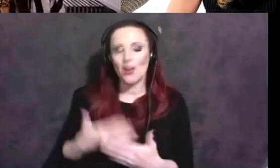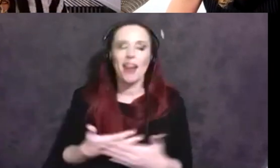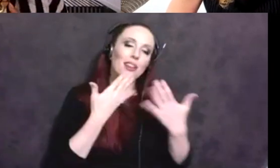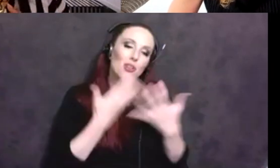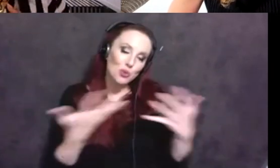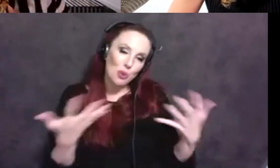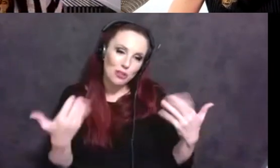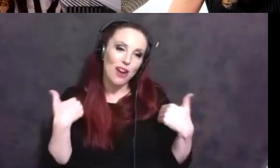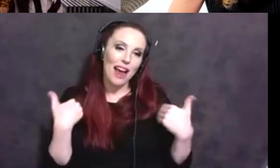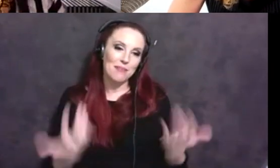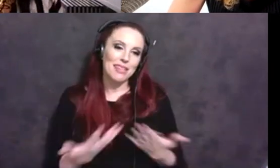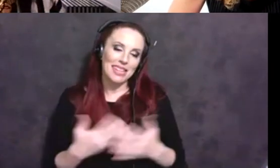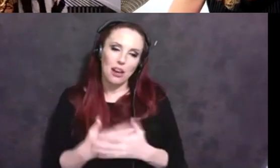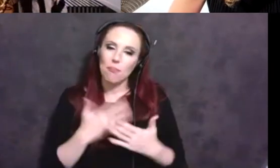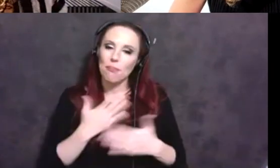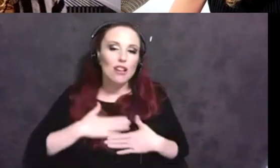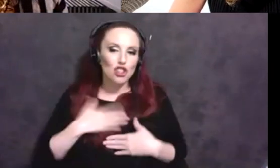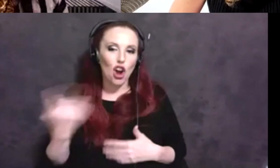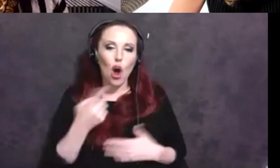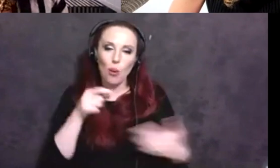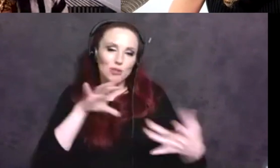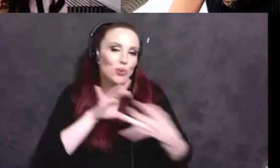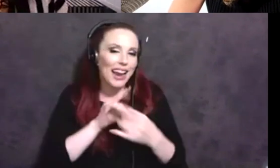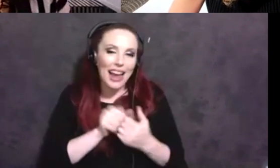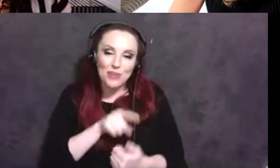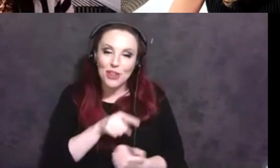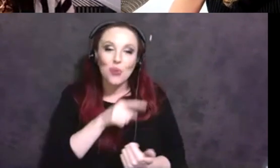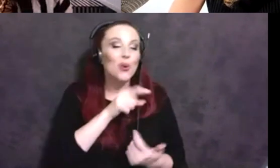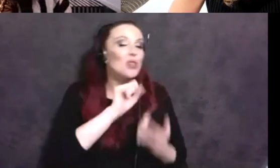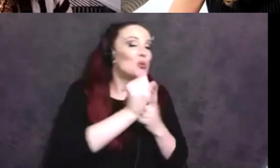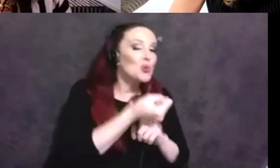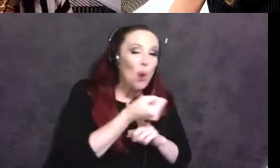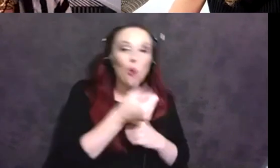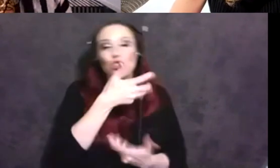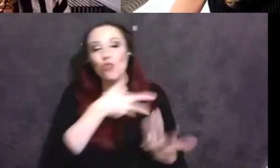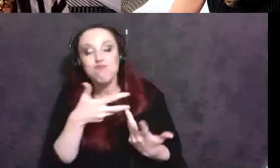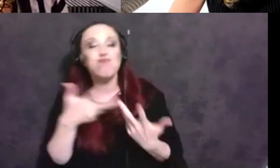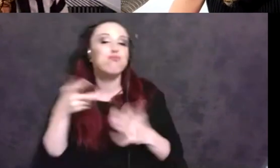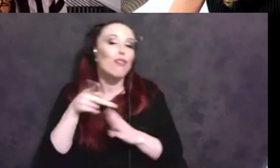I am happy to give you additional resources. Thank you.